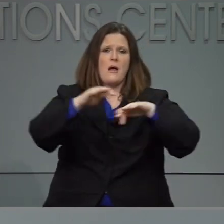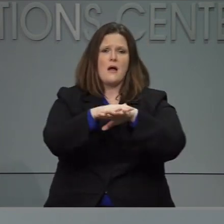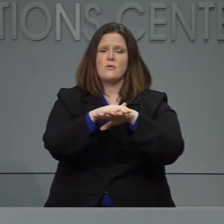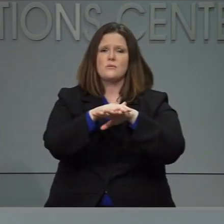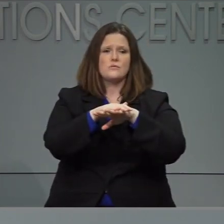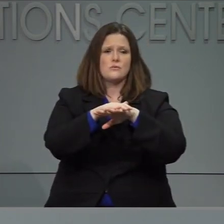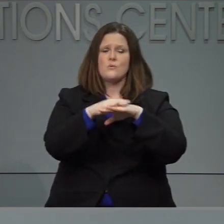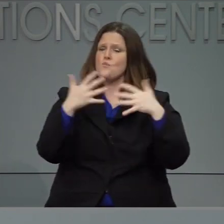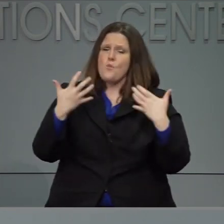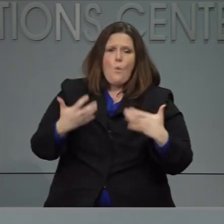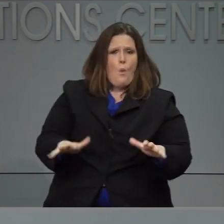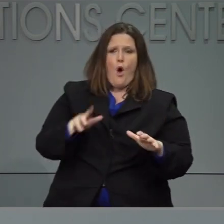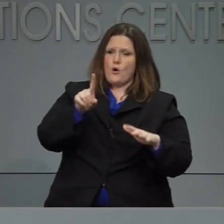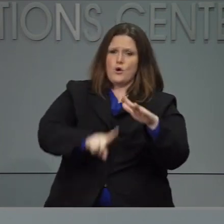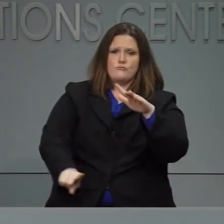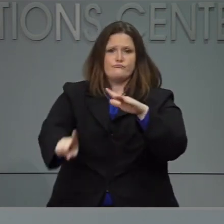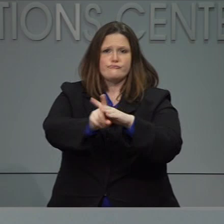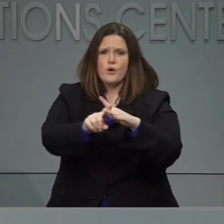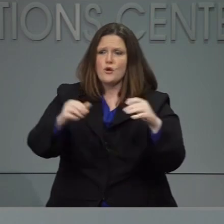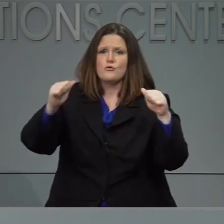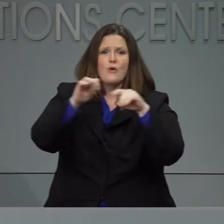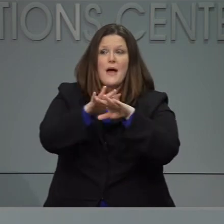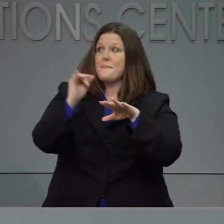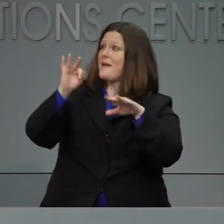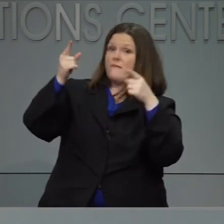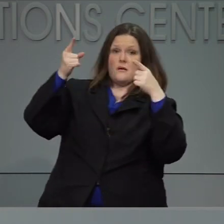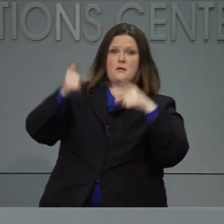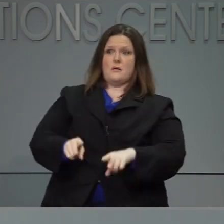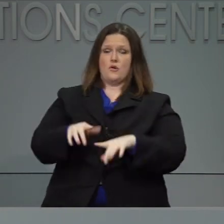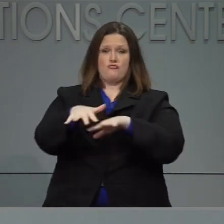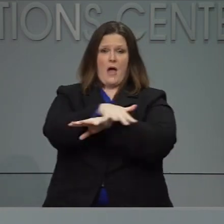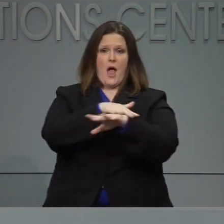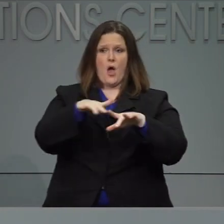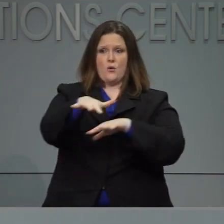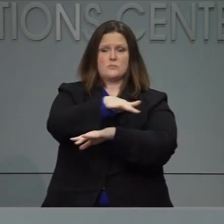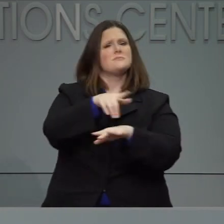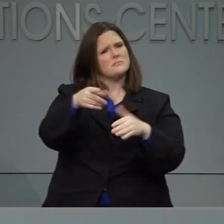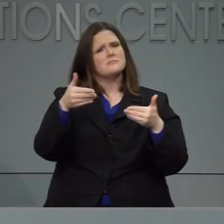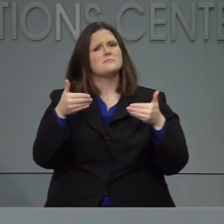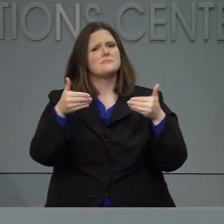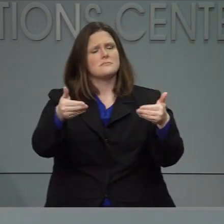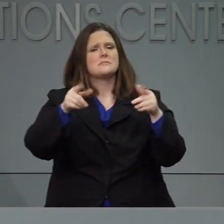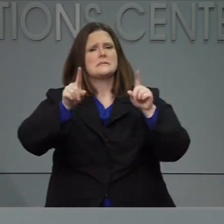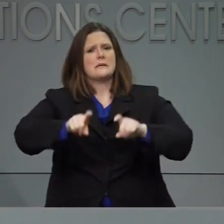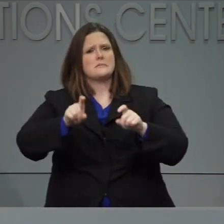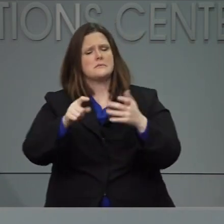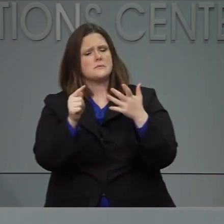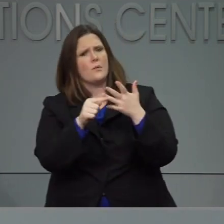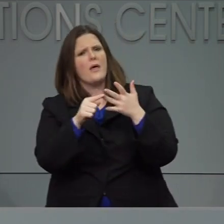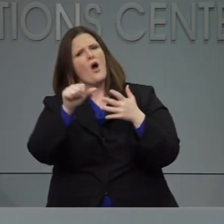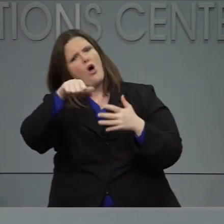DON'T WANT YOU TO BE BUT IF YOU FIND YOURSELF IN A CROWD THAT MIGHT BE A REASON TO GO GET TESTED TO MAKE SURE THAT YOU DO